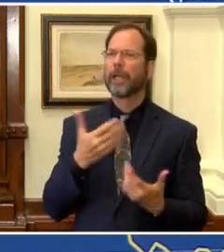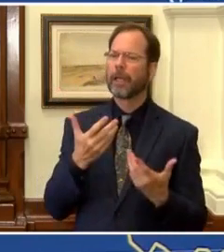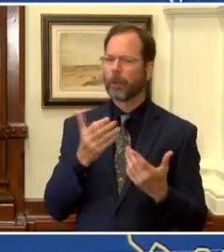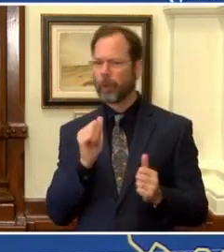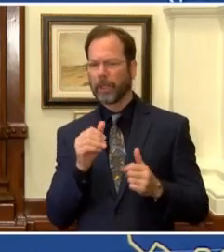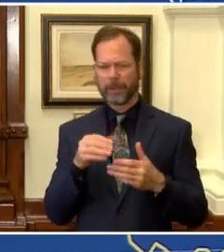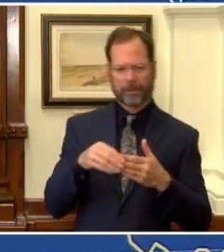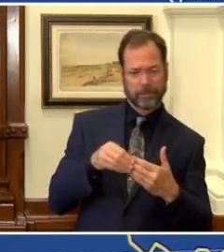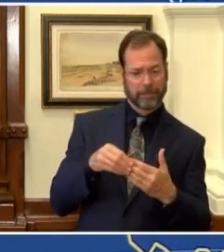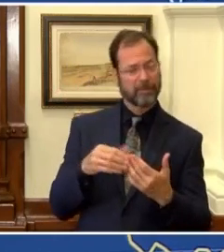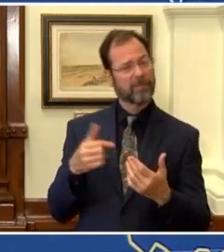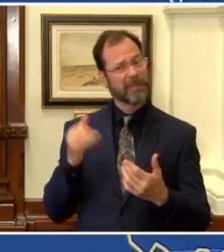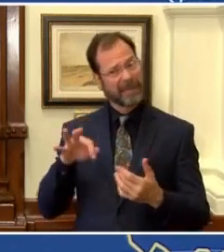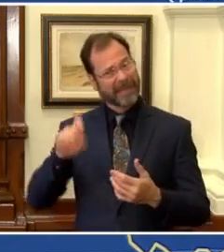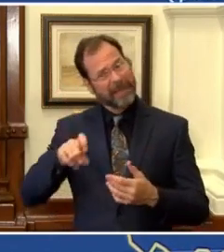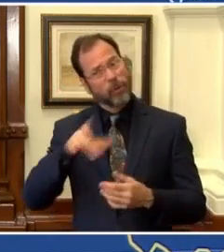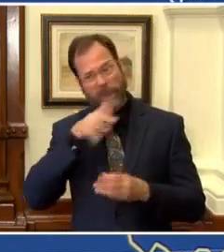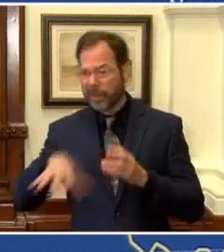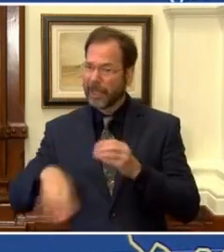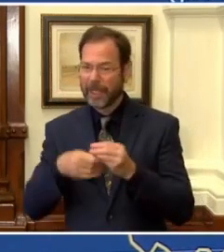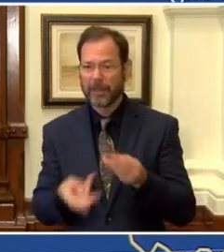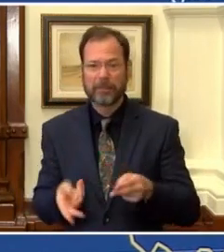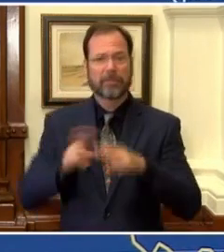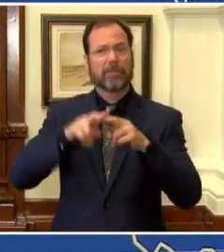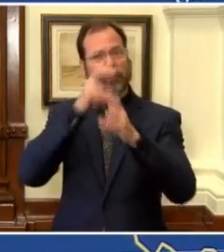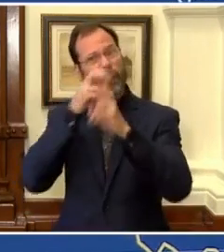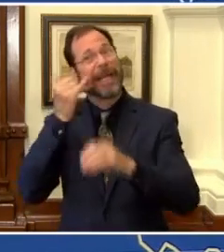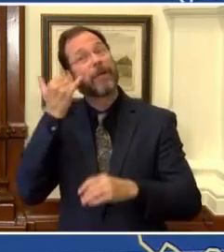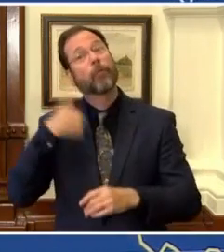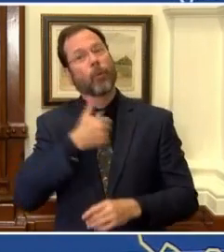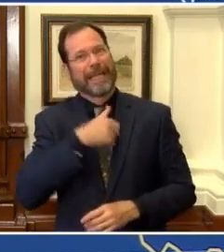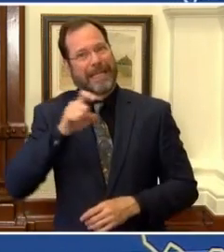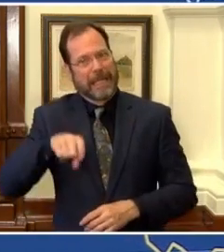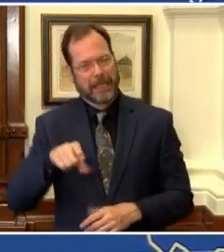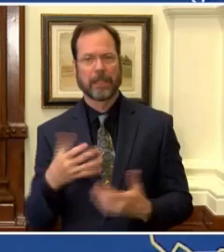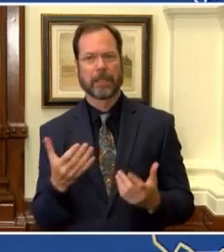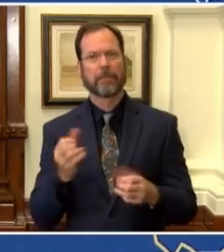TO CURTAIL THIS EXPENSE. WE REMAIN FLEXIBLE WITH REGARD